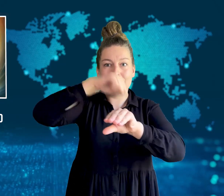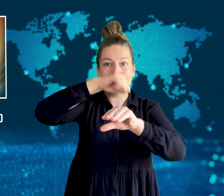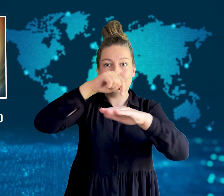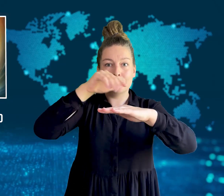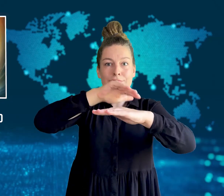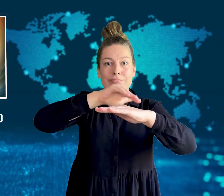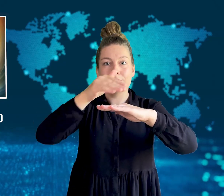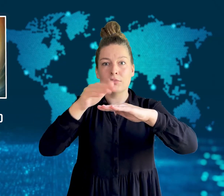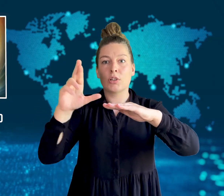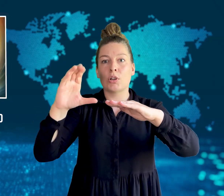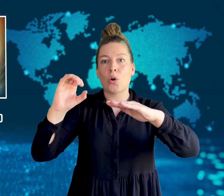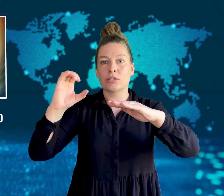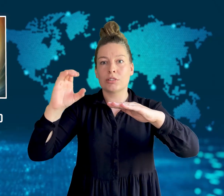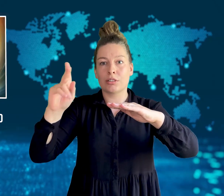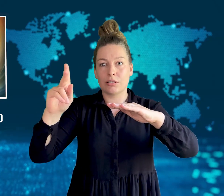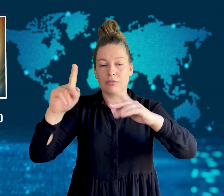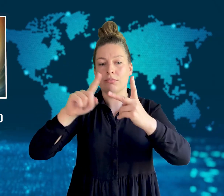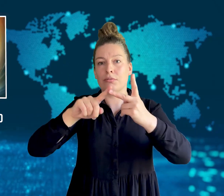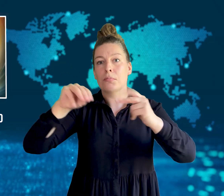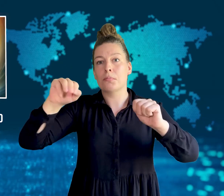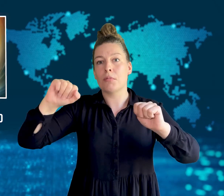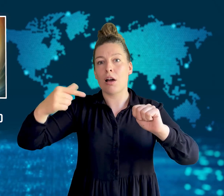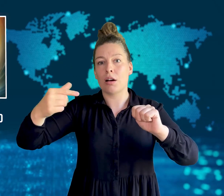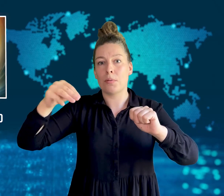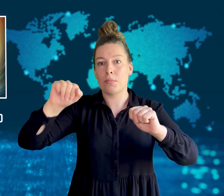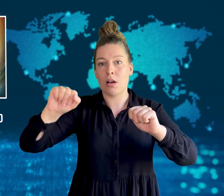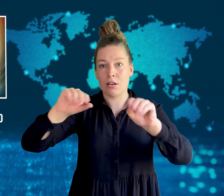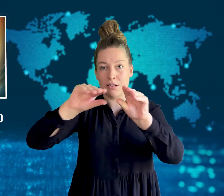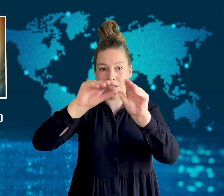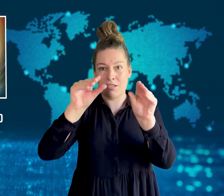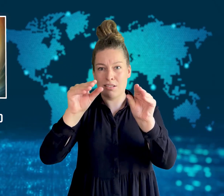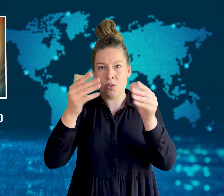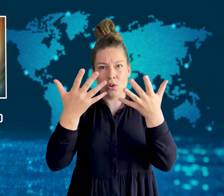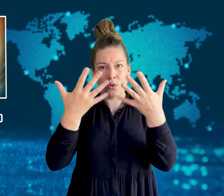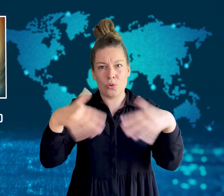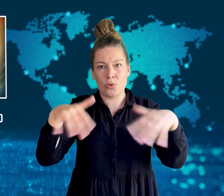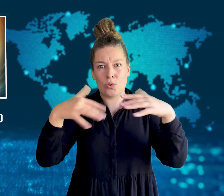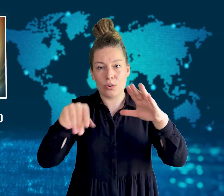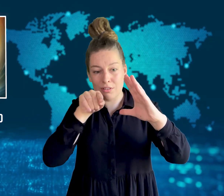This can cause the axis to change.